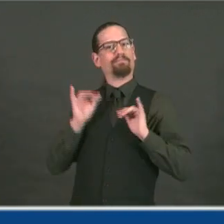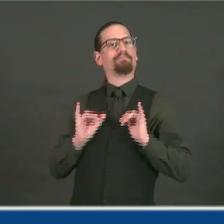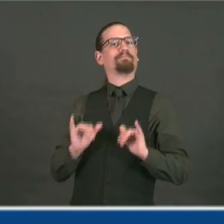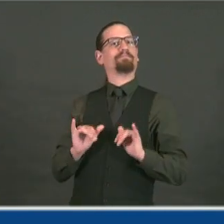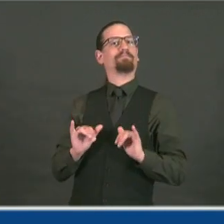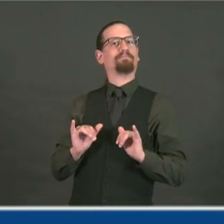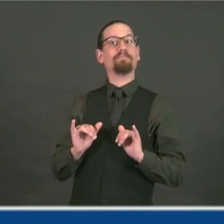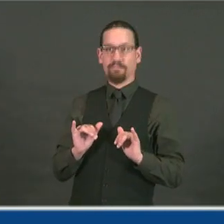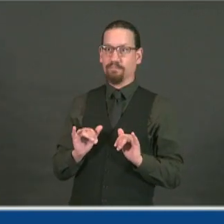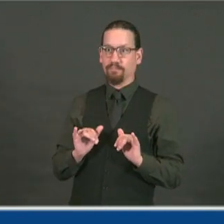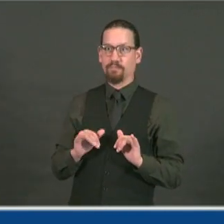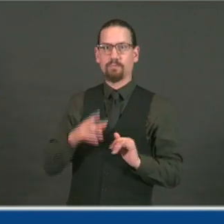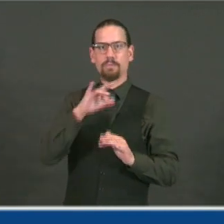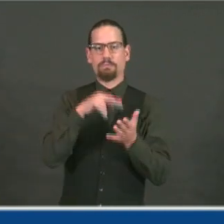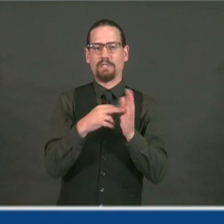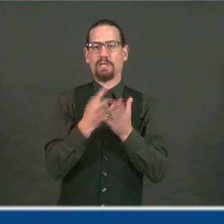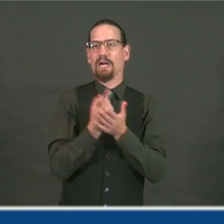A PERCENT POSITIVE OF